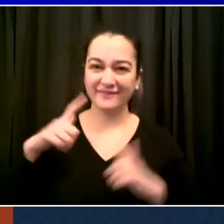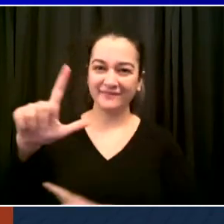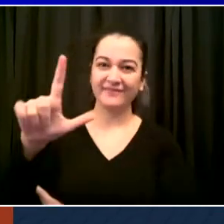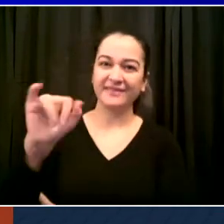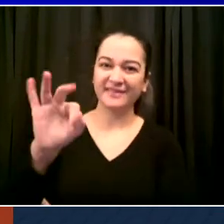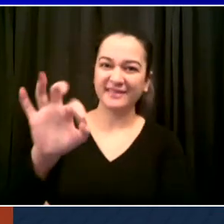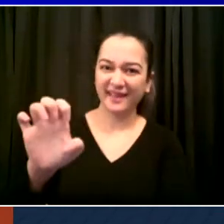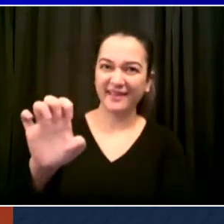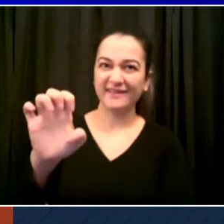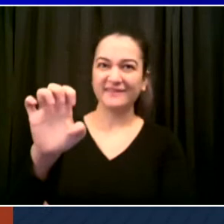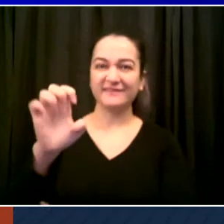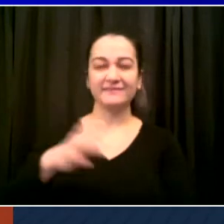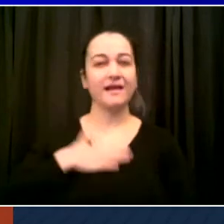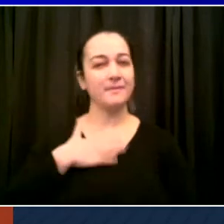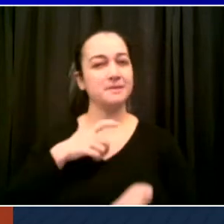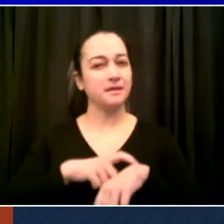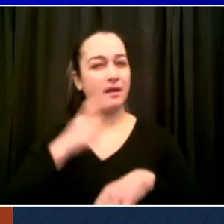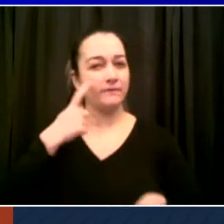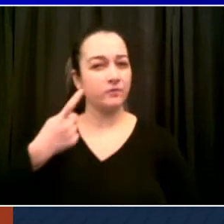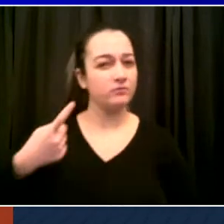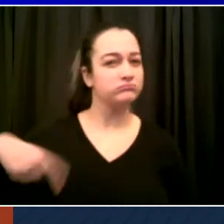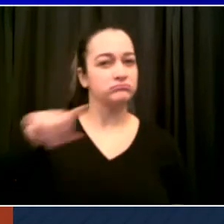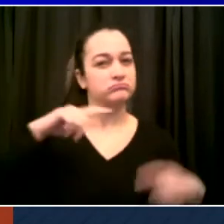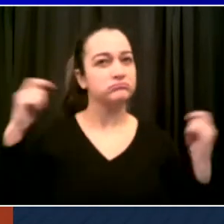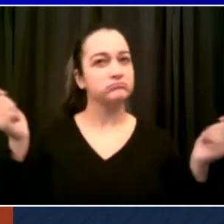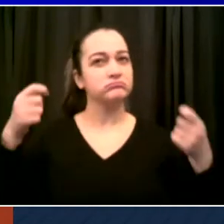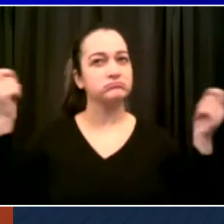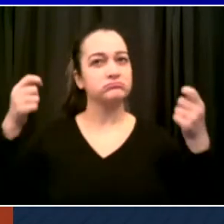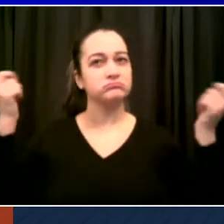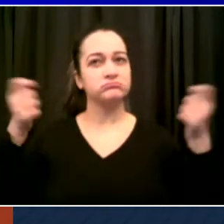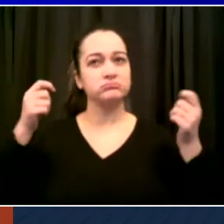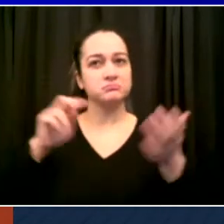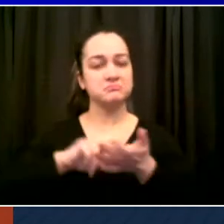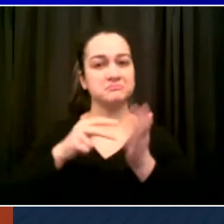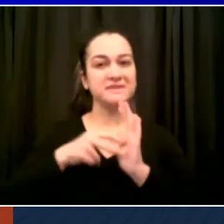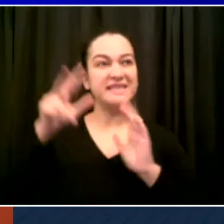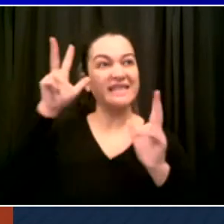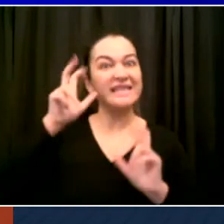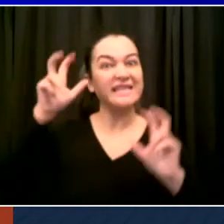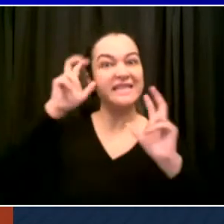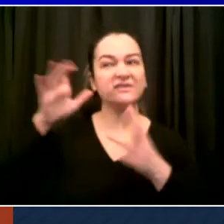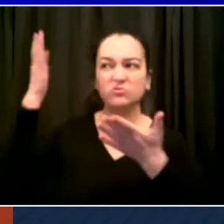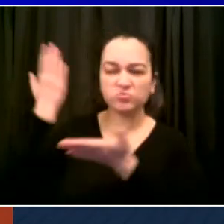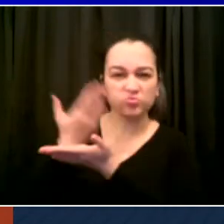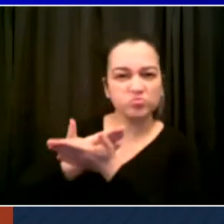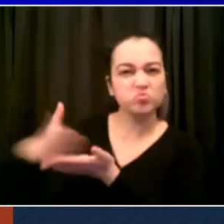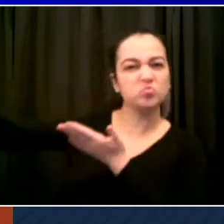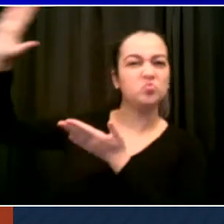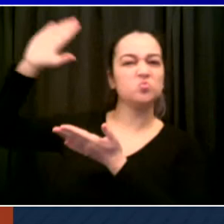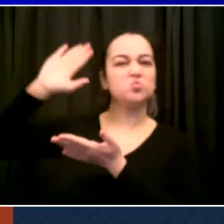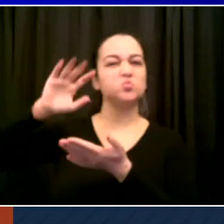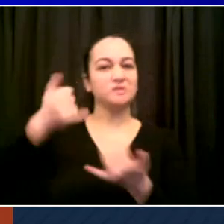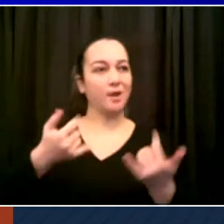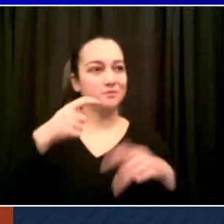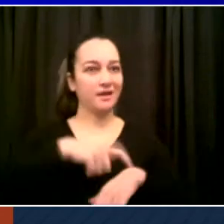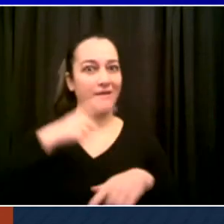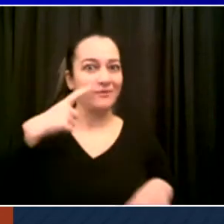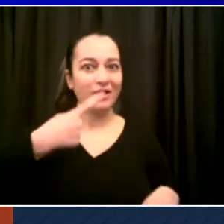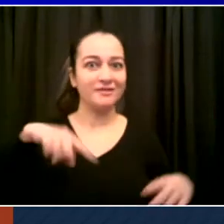CELEBRATION OF LIFE. IT IS A A TIME TO FOCUS ON THE DELIVERANCE